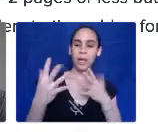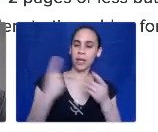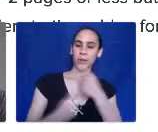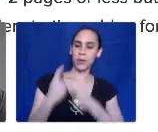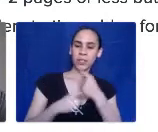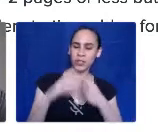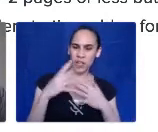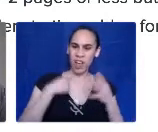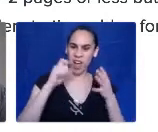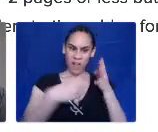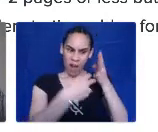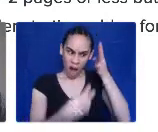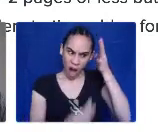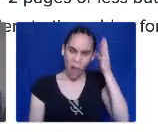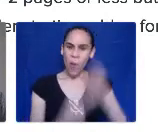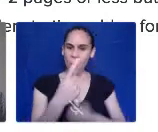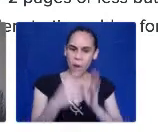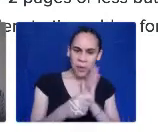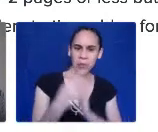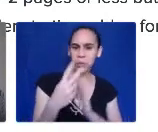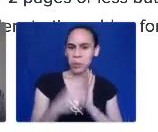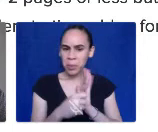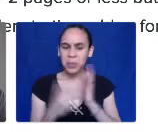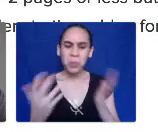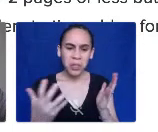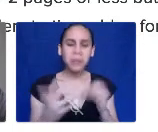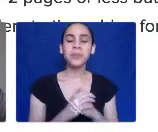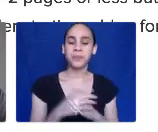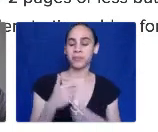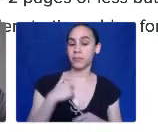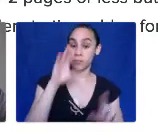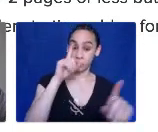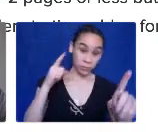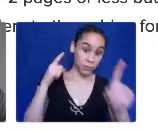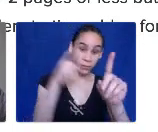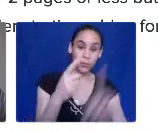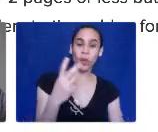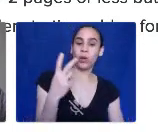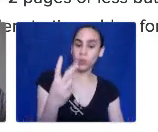it have to be a page blah blah blah here's what i say aim for two pages right but focus on the best